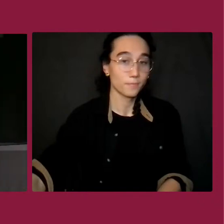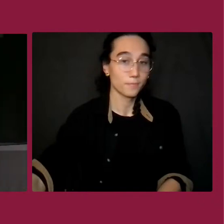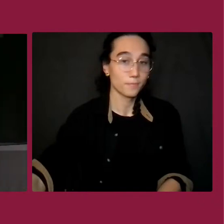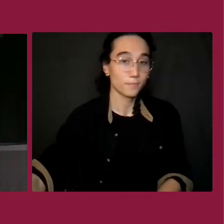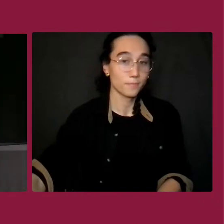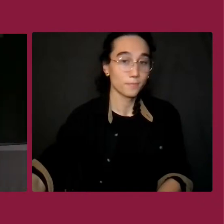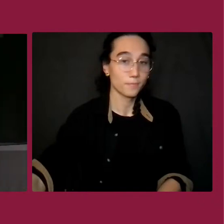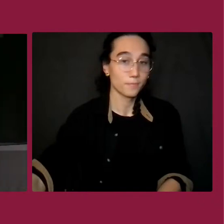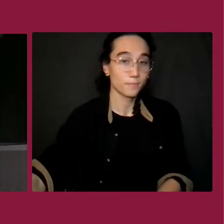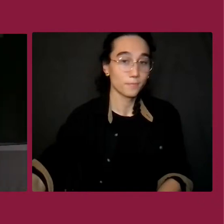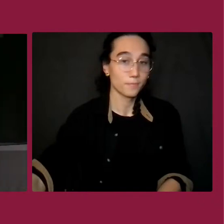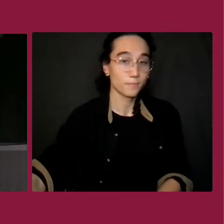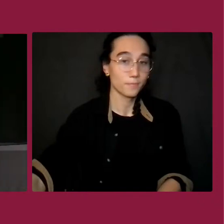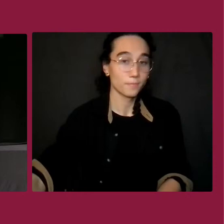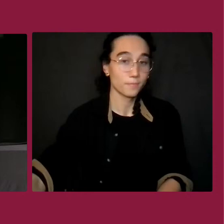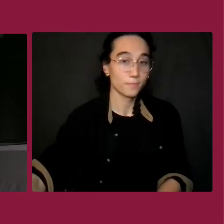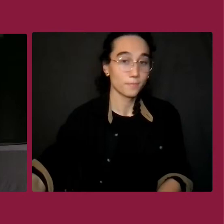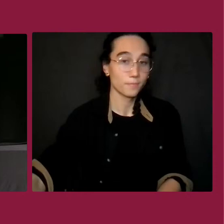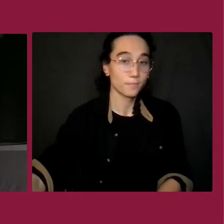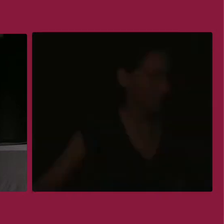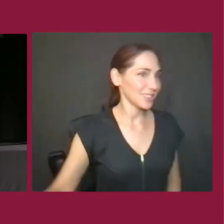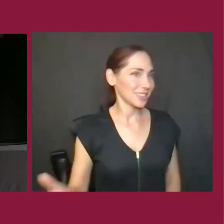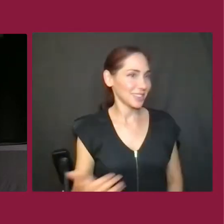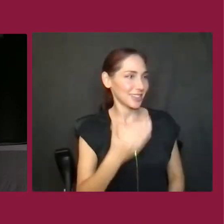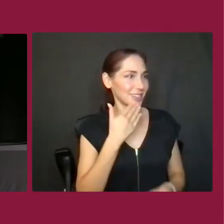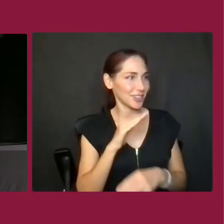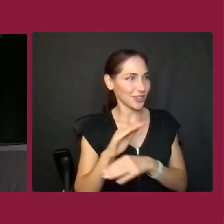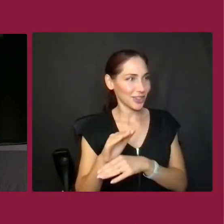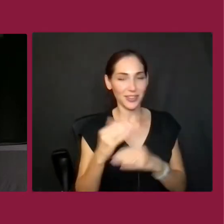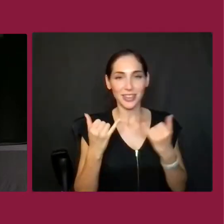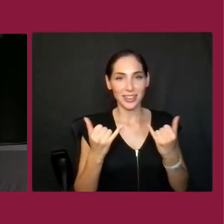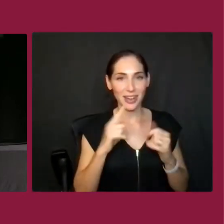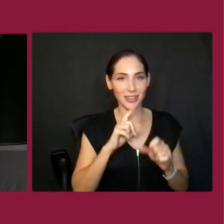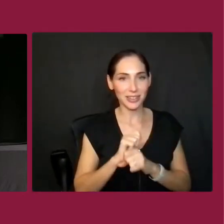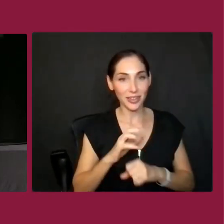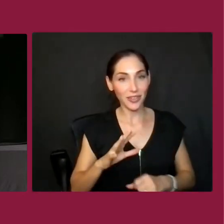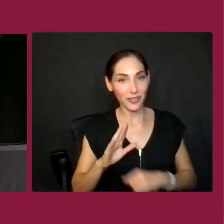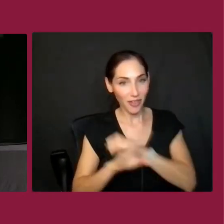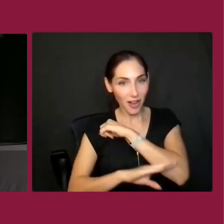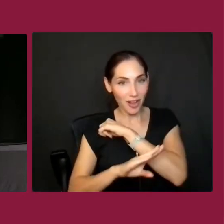Well, we know that it's true in the Rivera household when we have gone through two pumpkin pies in the past month.